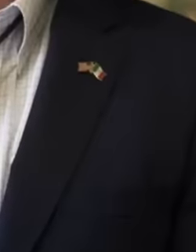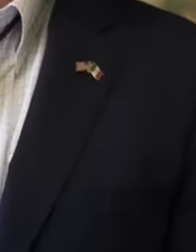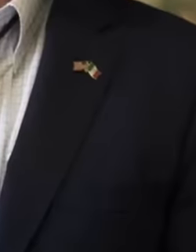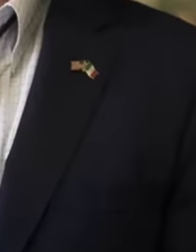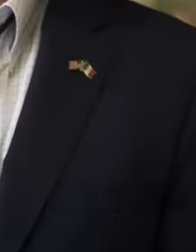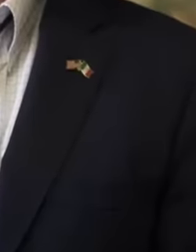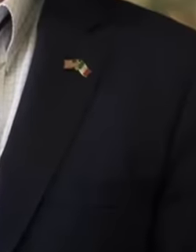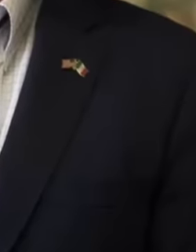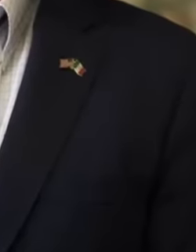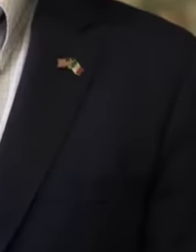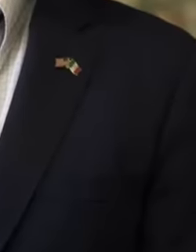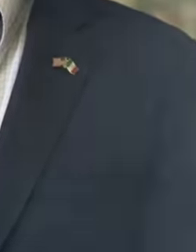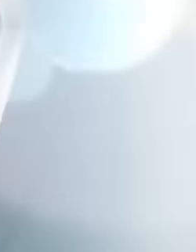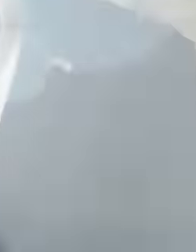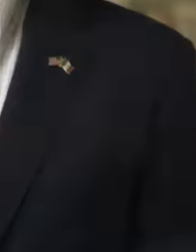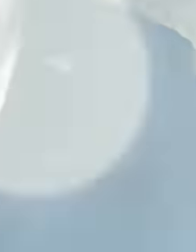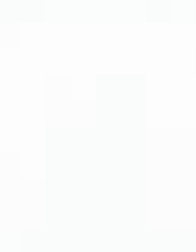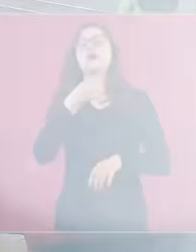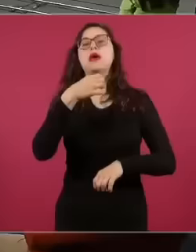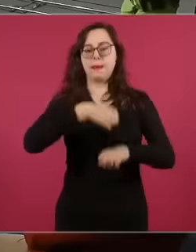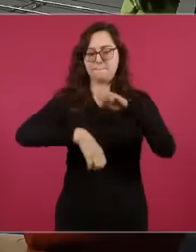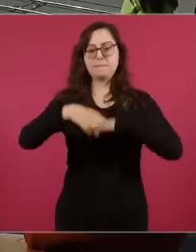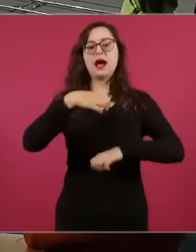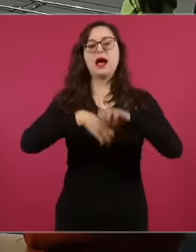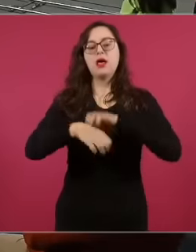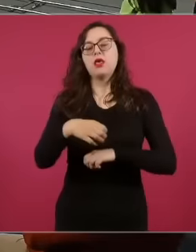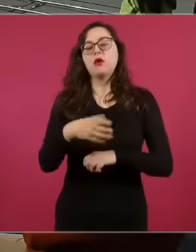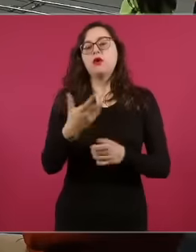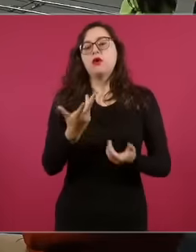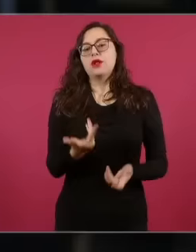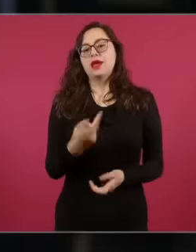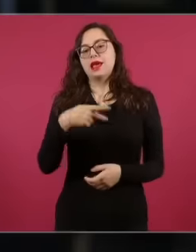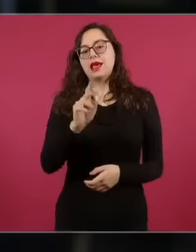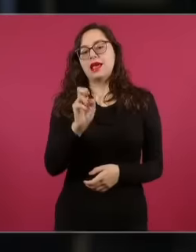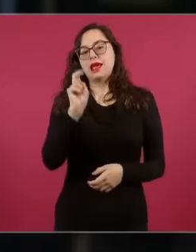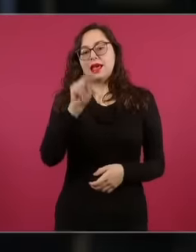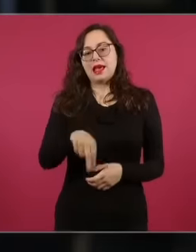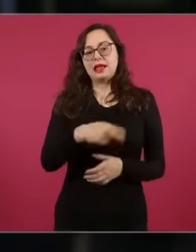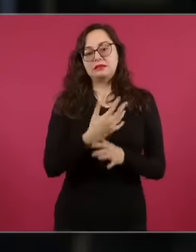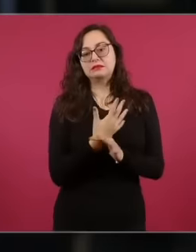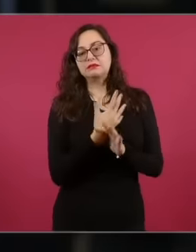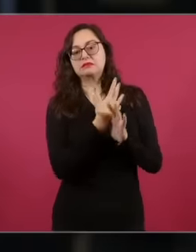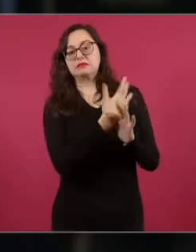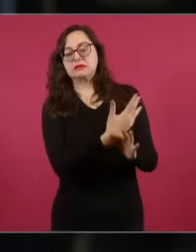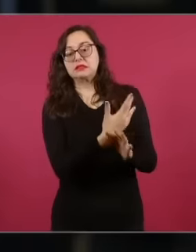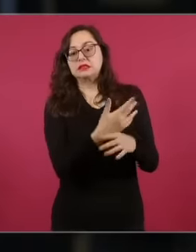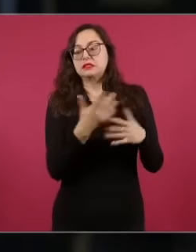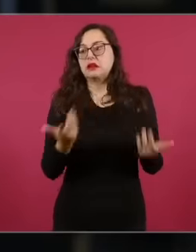sense that well if this reform is approved to the judicial power and the judges, magistrates and